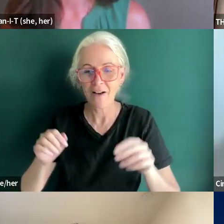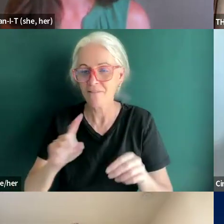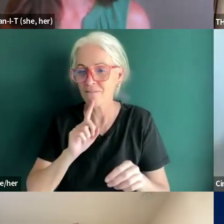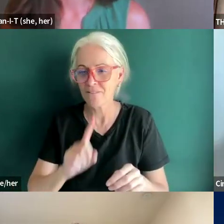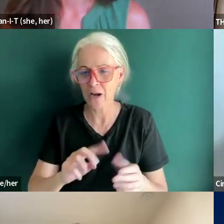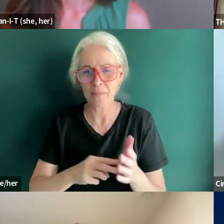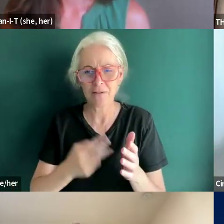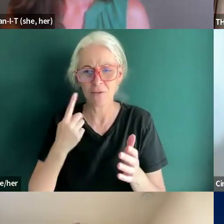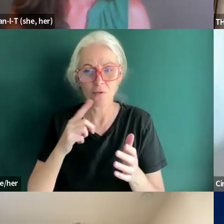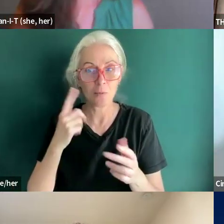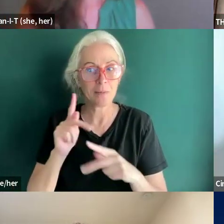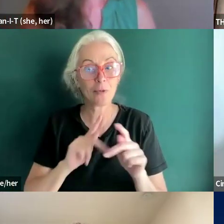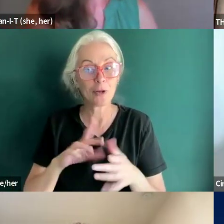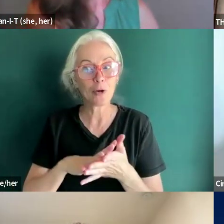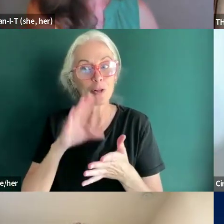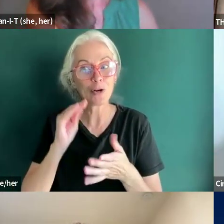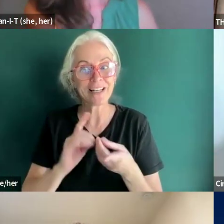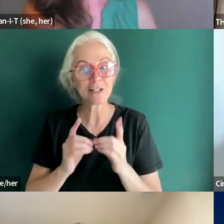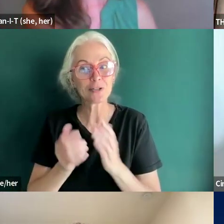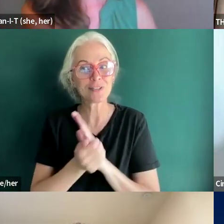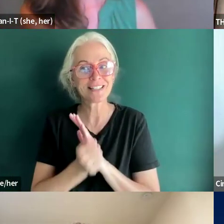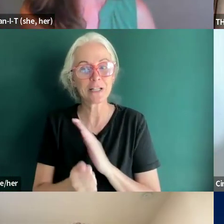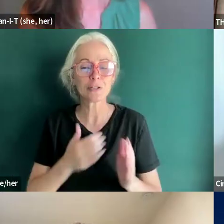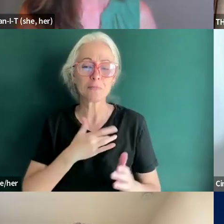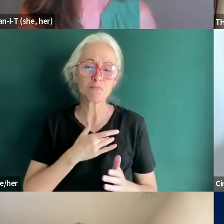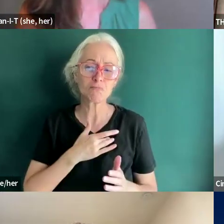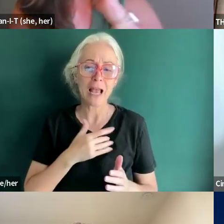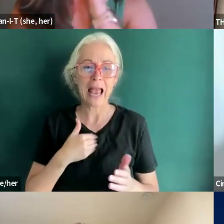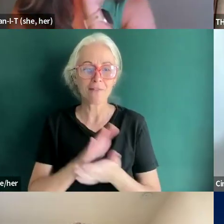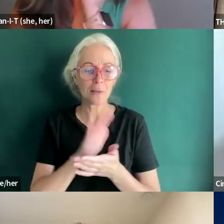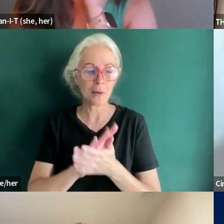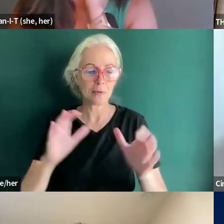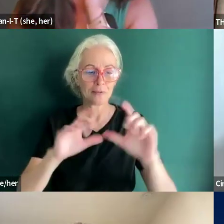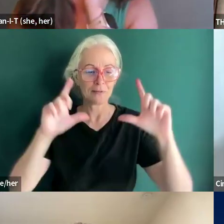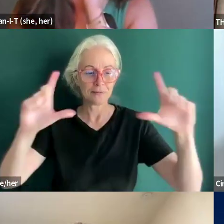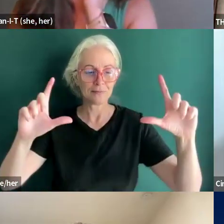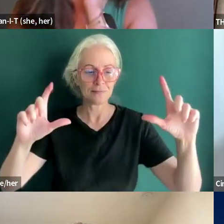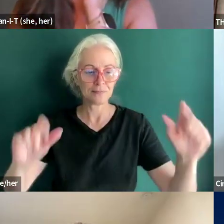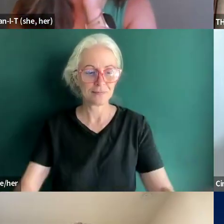are especially learning digital skills. Great, thank you. What about you, Kat?